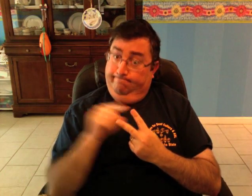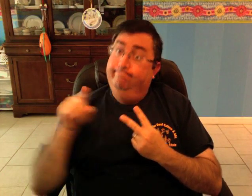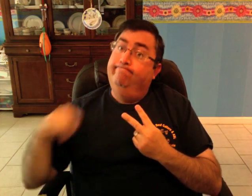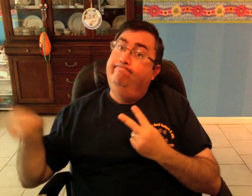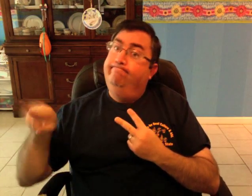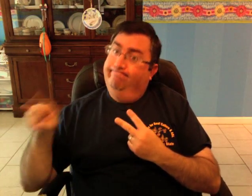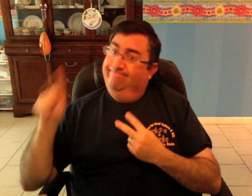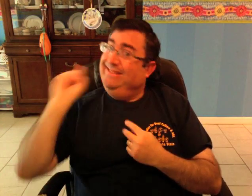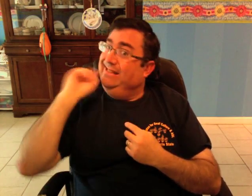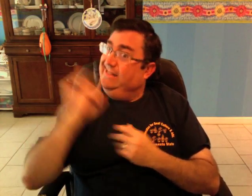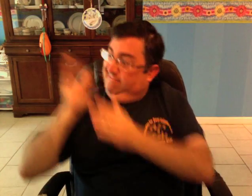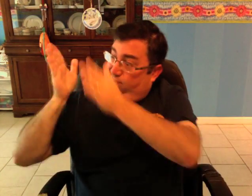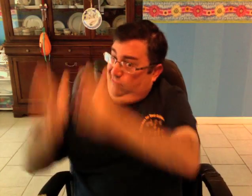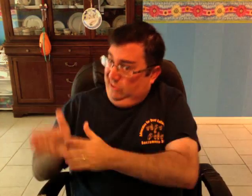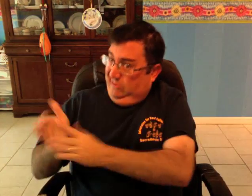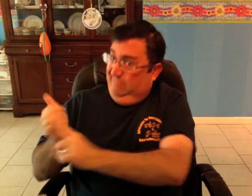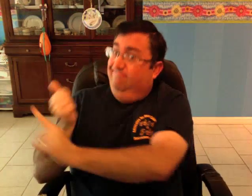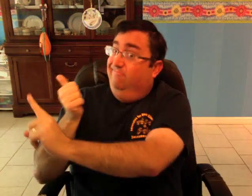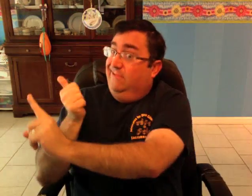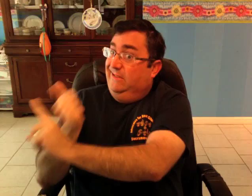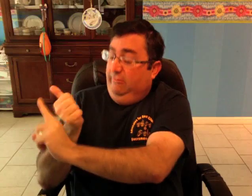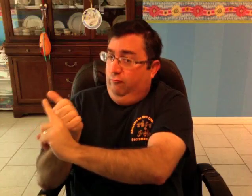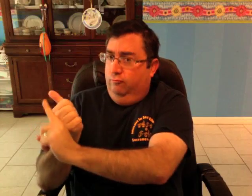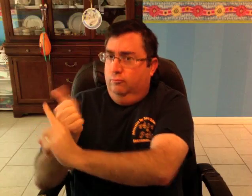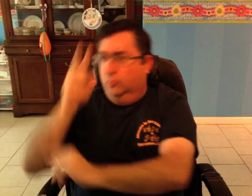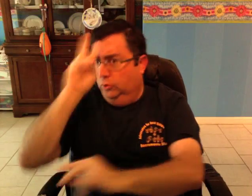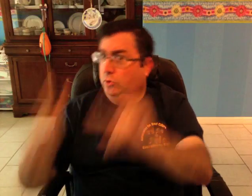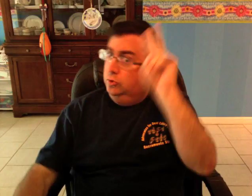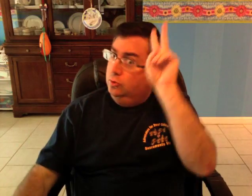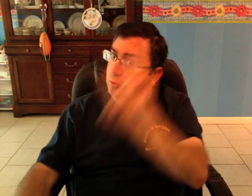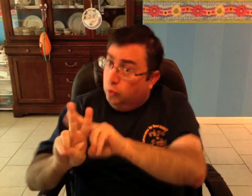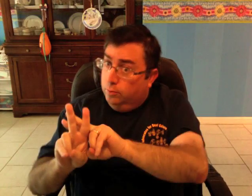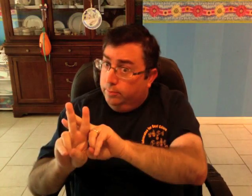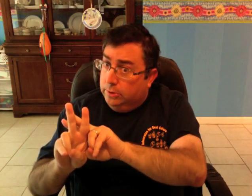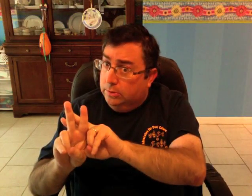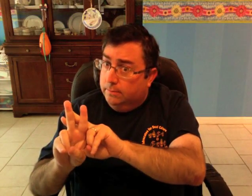a) the Deaf person themselves were STUPID